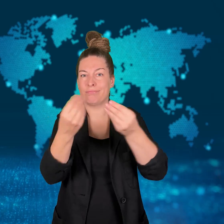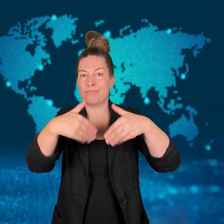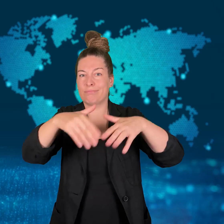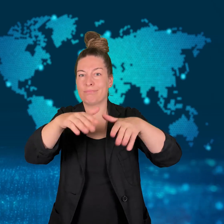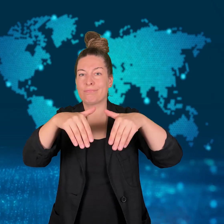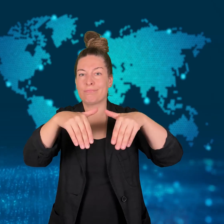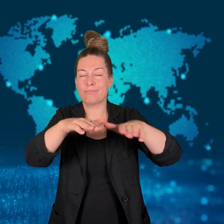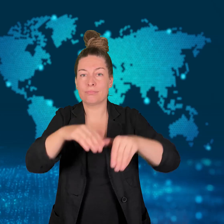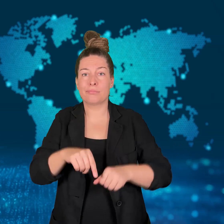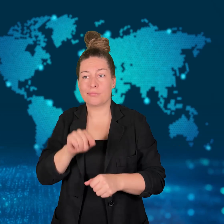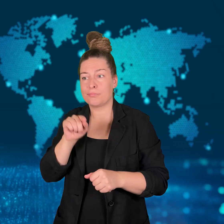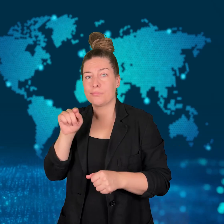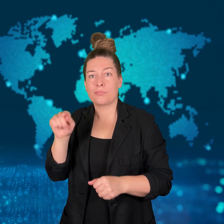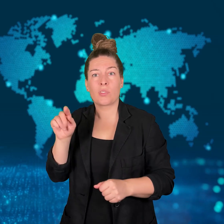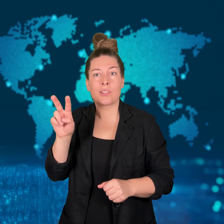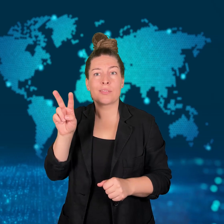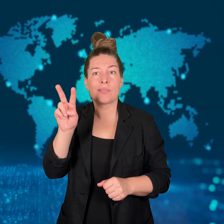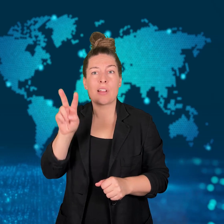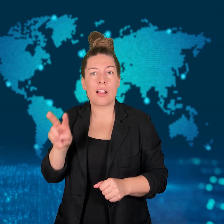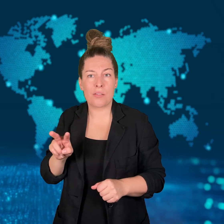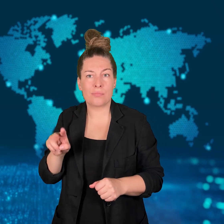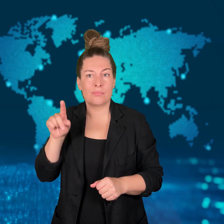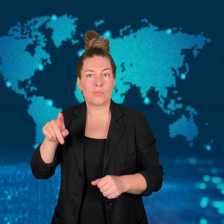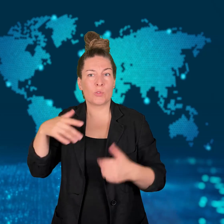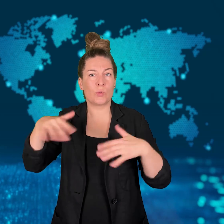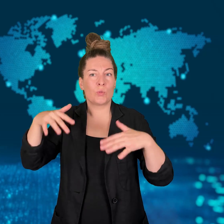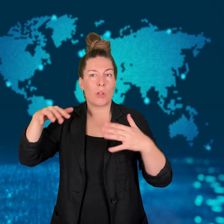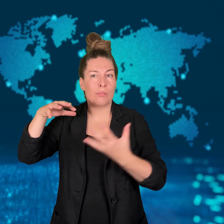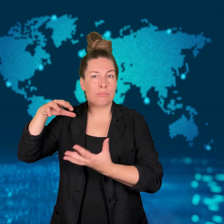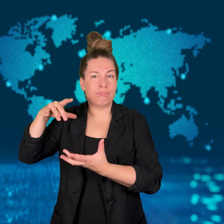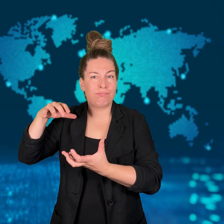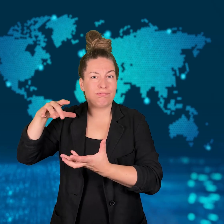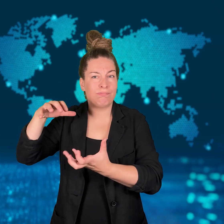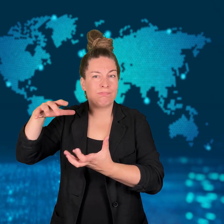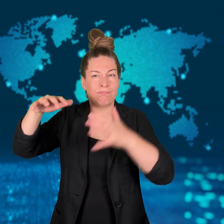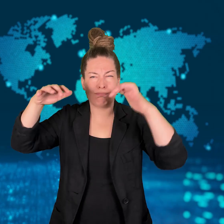As the storm hit Vietnam, it brought heavy rains